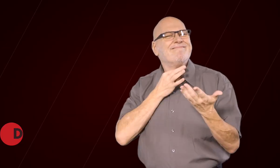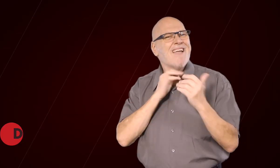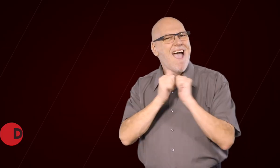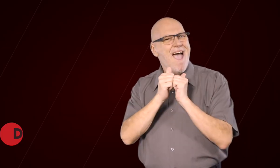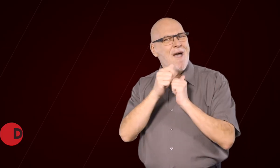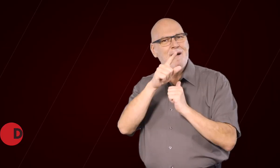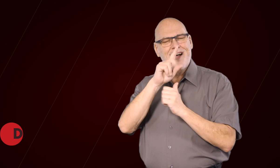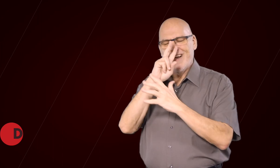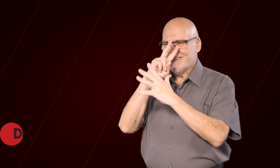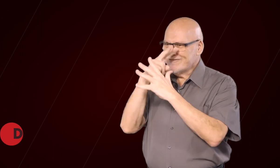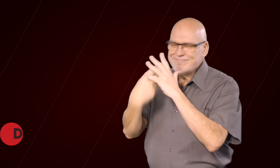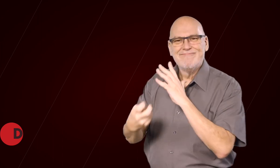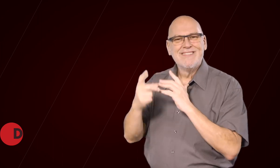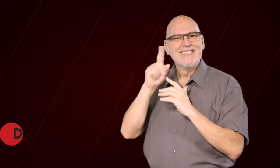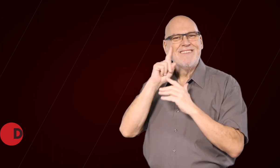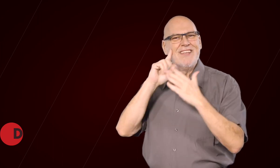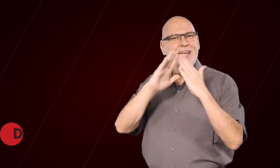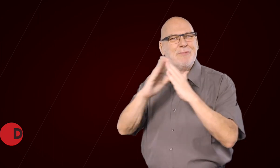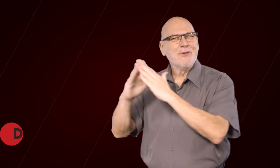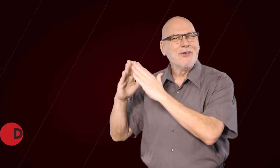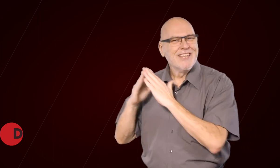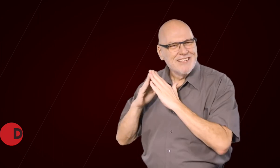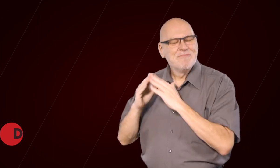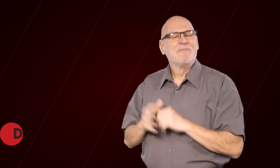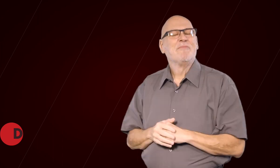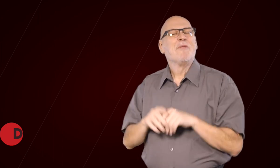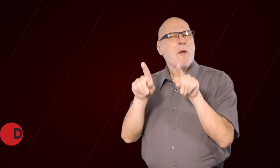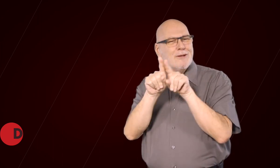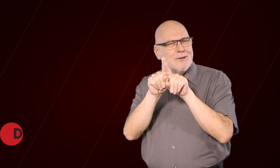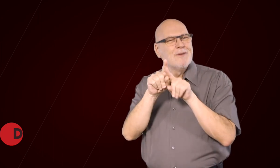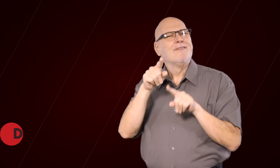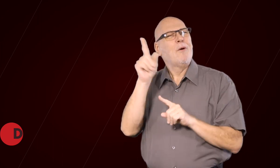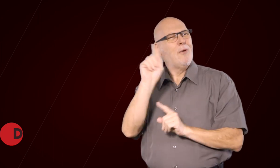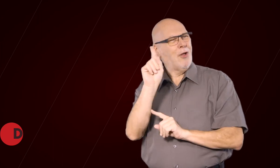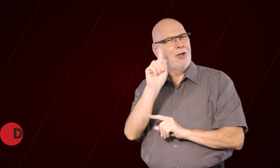[ANSELMO]: How did you get involved in the Deaf community?